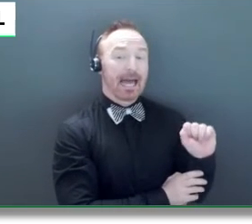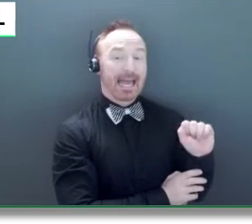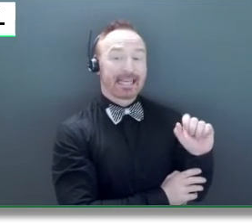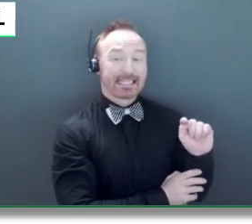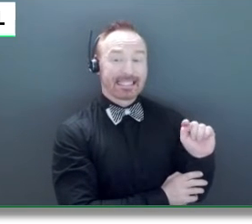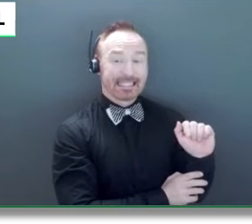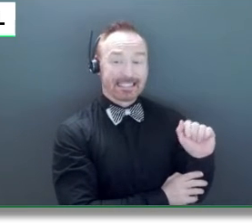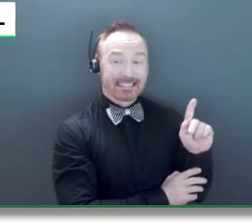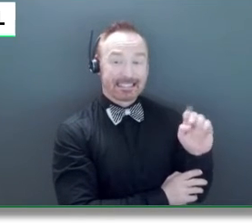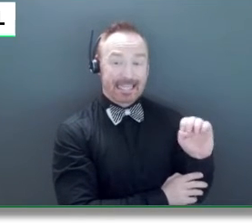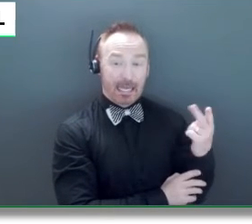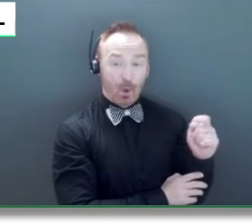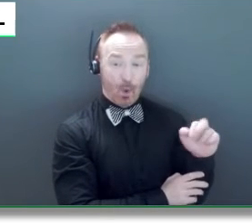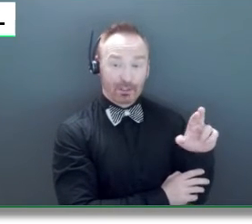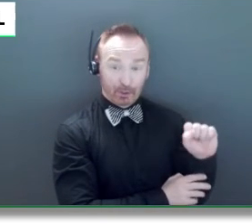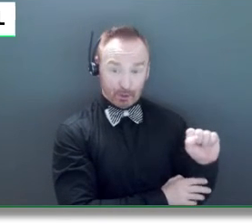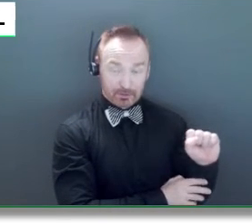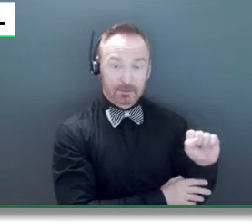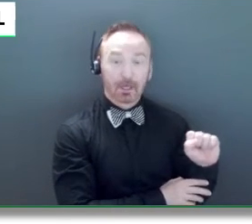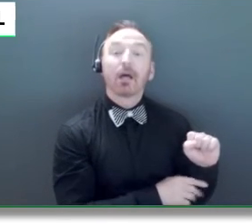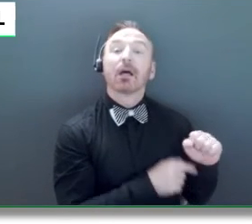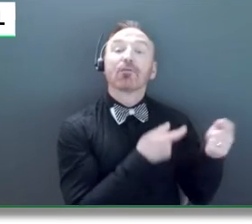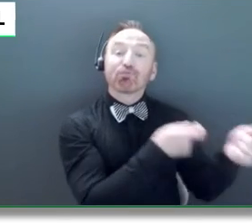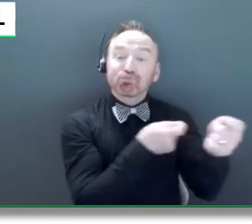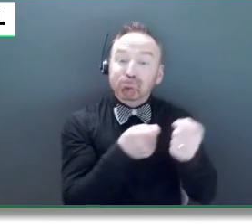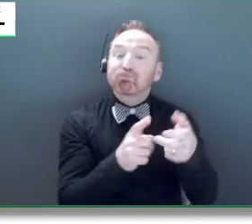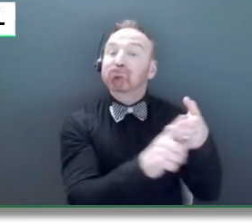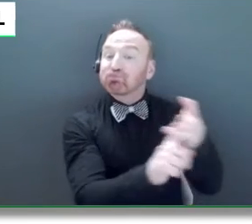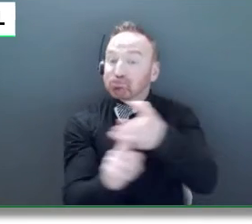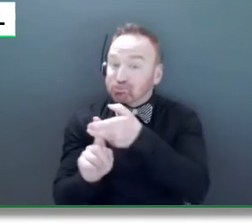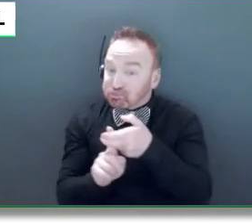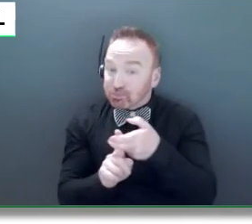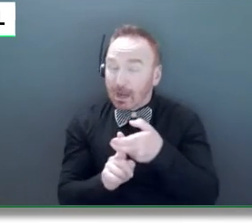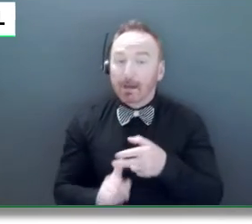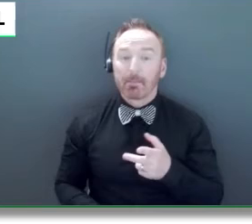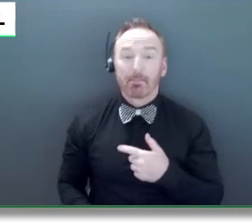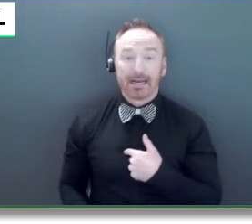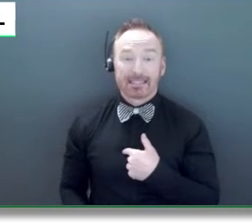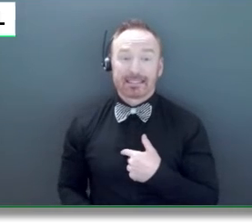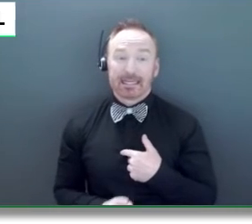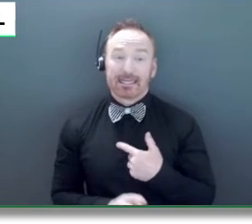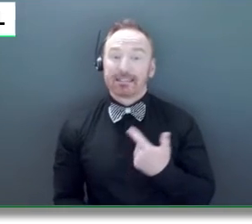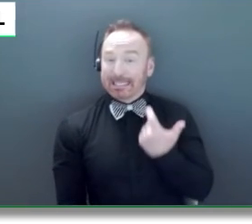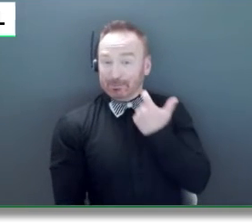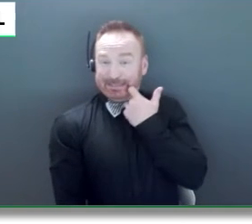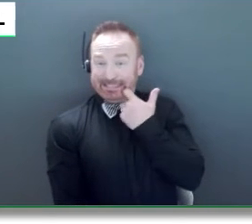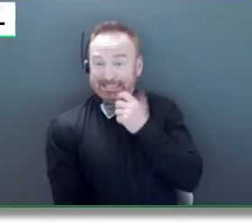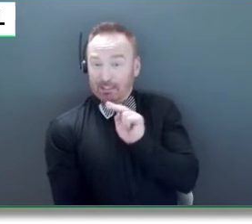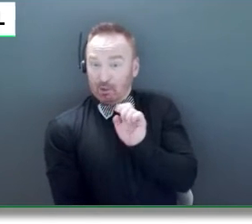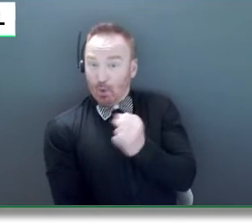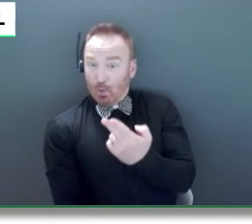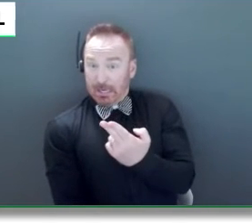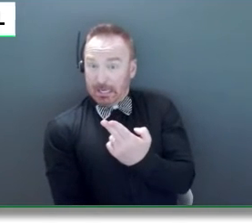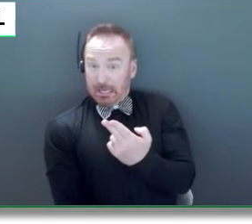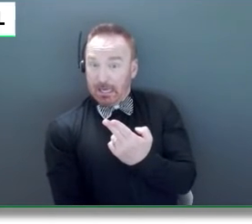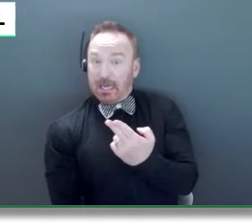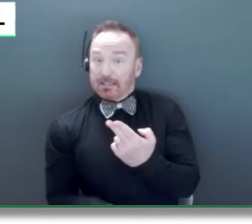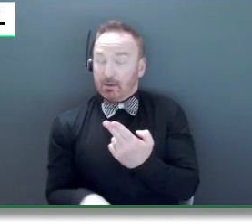acknowledge what Noah had said previously has to start historically with the people who have been there forever in the experiences that they